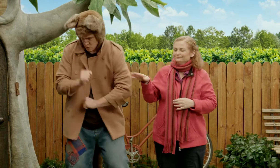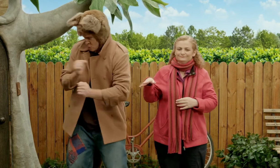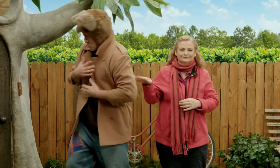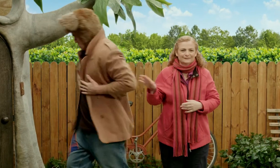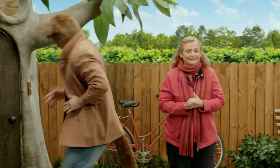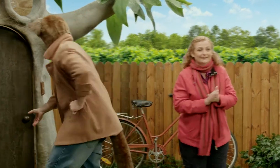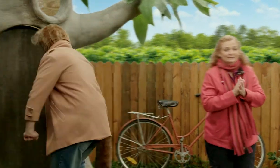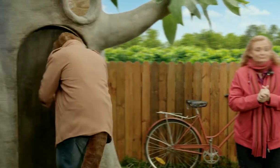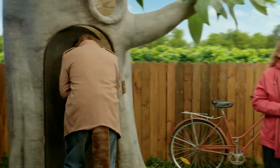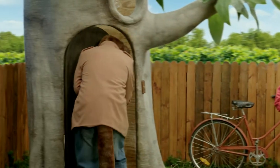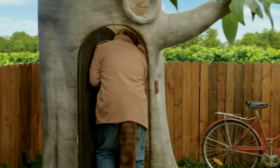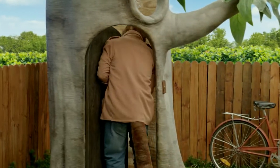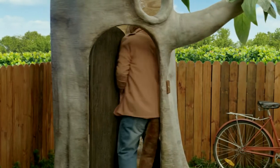Ah yes, I do … wait a minute.